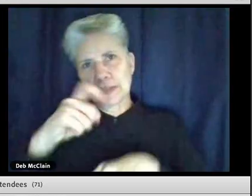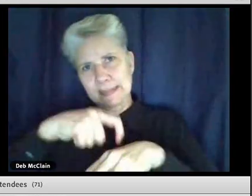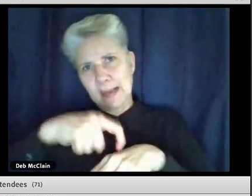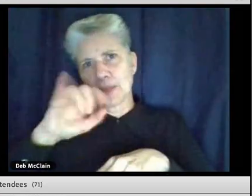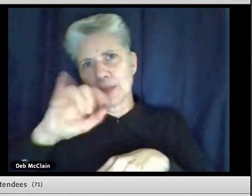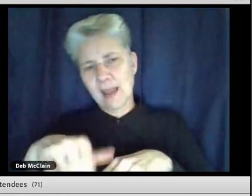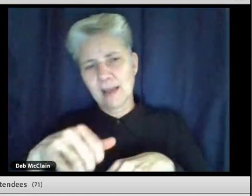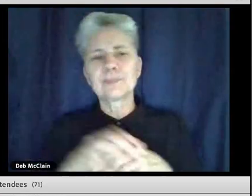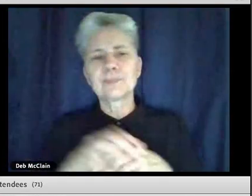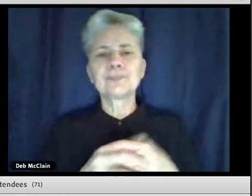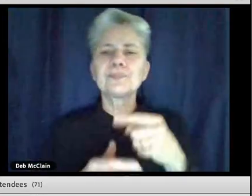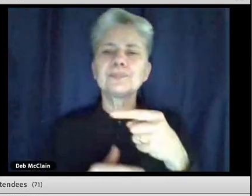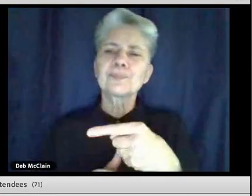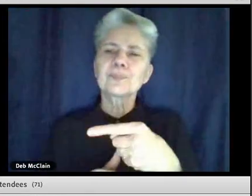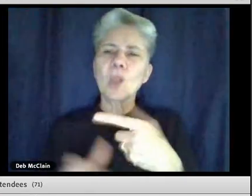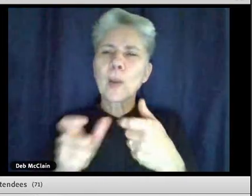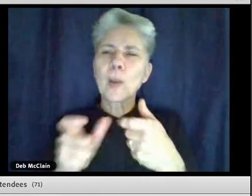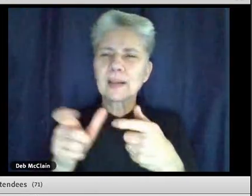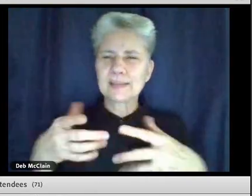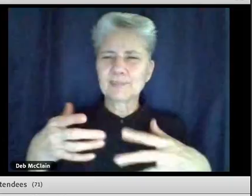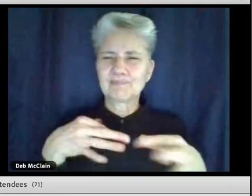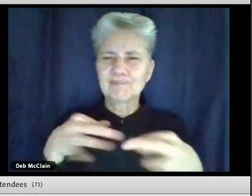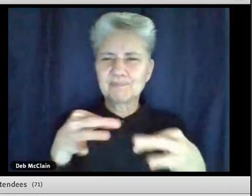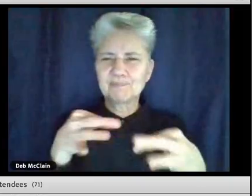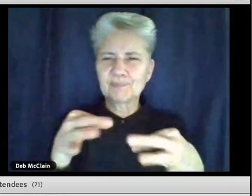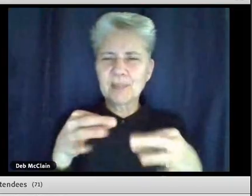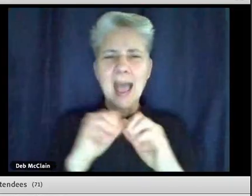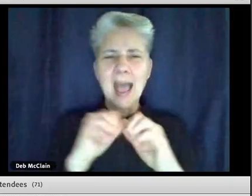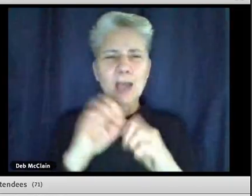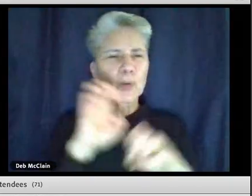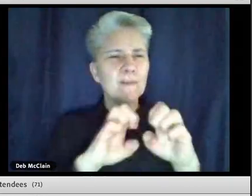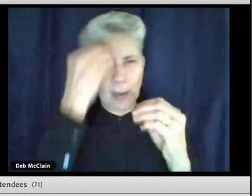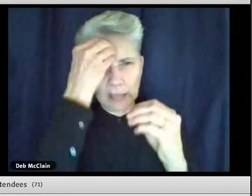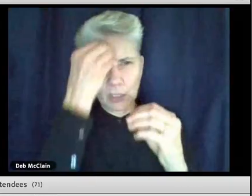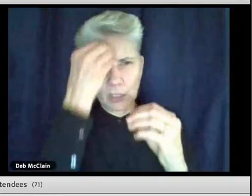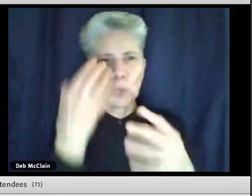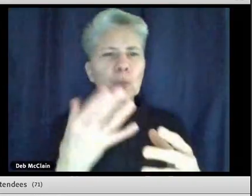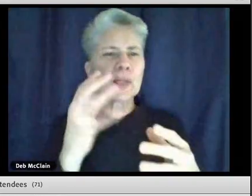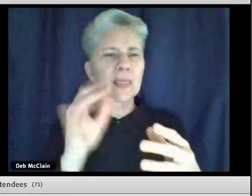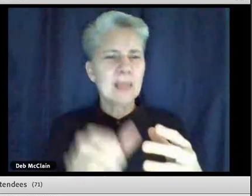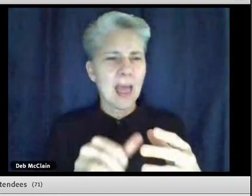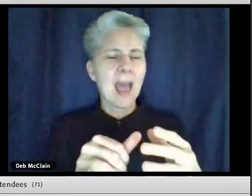to help people in normal times and especially now in terms of crisis. I'm going to run through this really quickly.